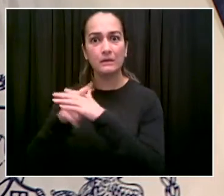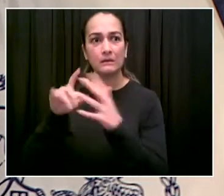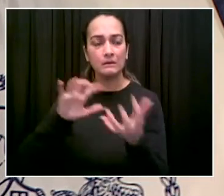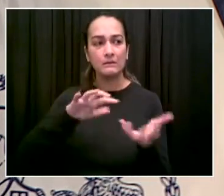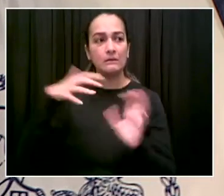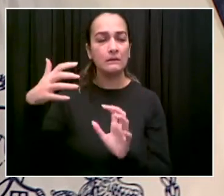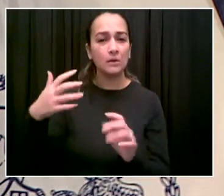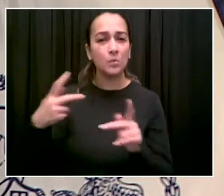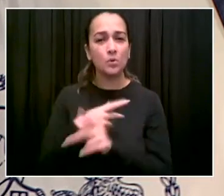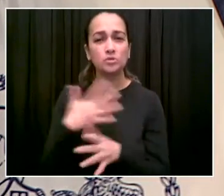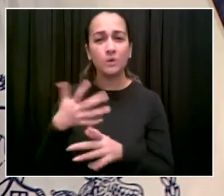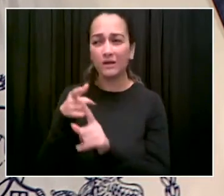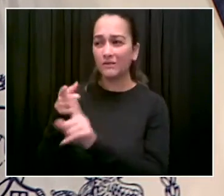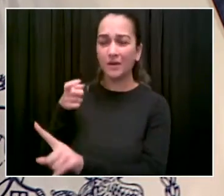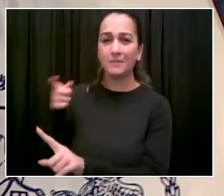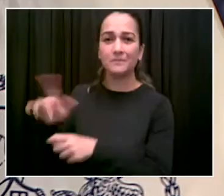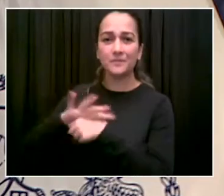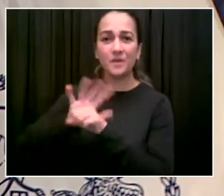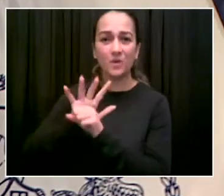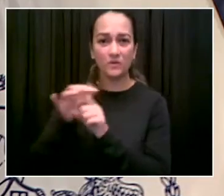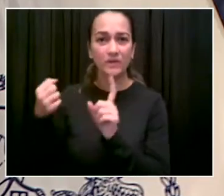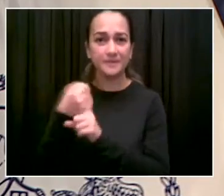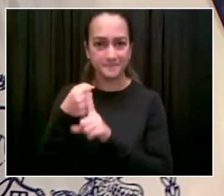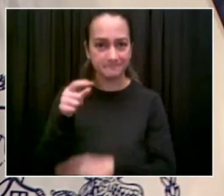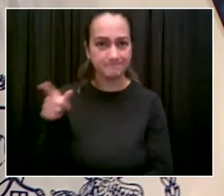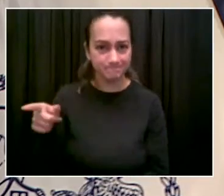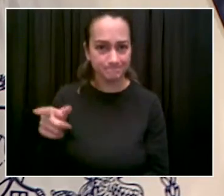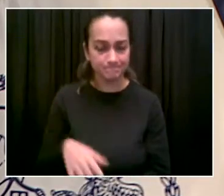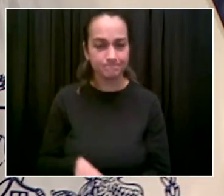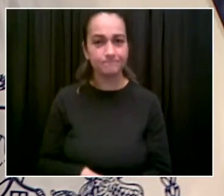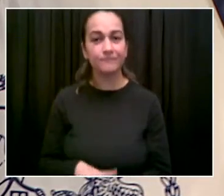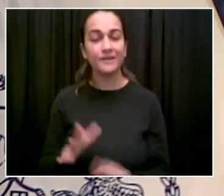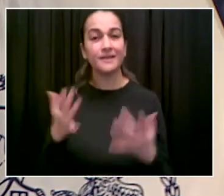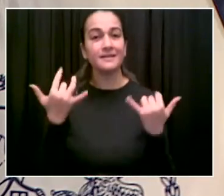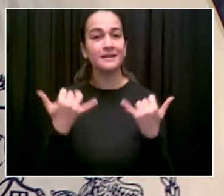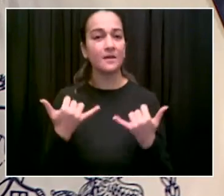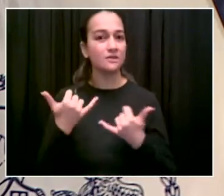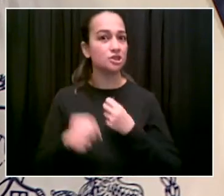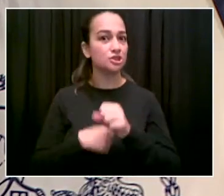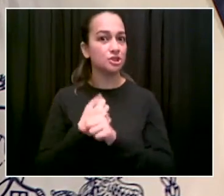ADDRESSED ON RIKERS ISLAND. WE SAW THE IMPACT OF COVID